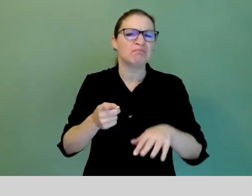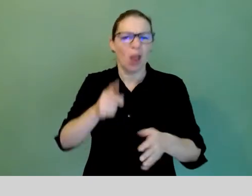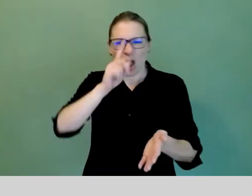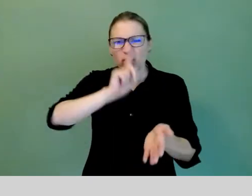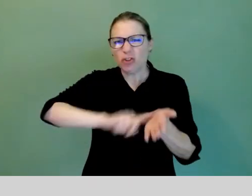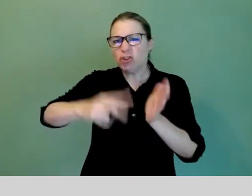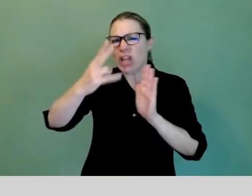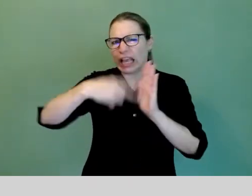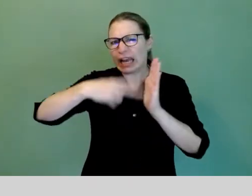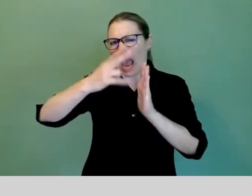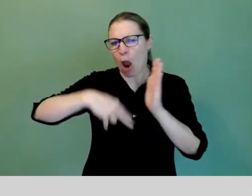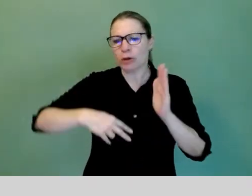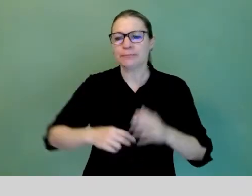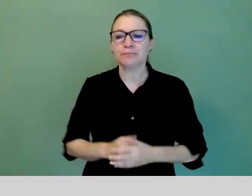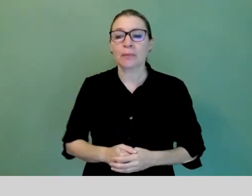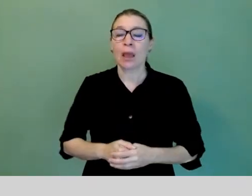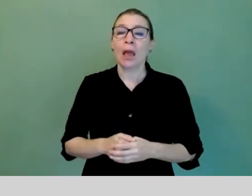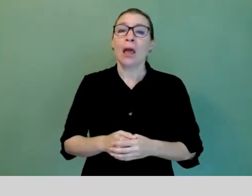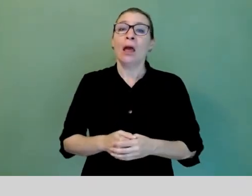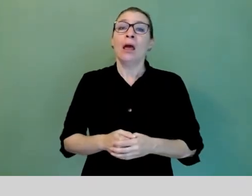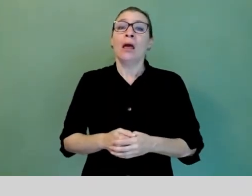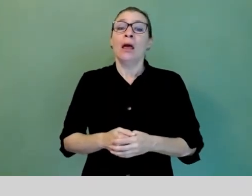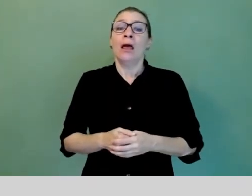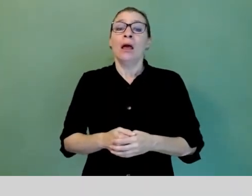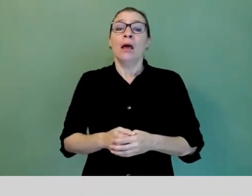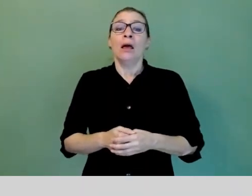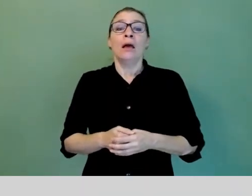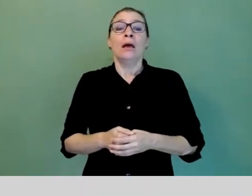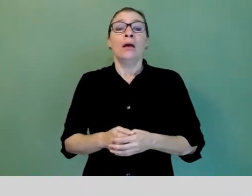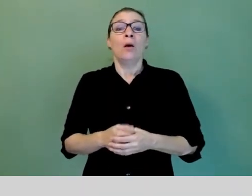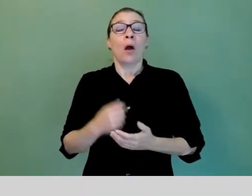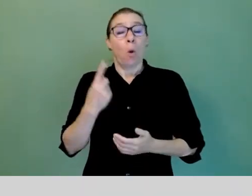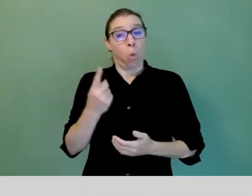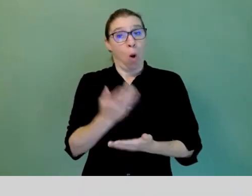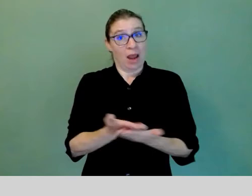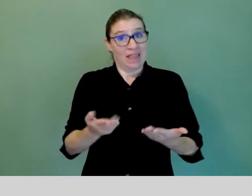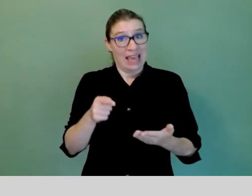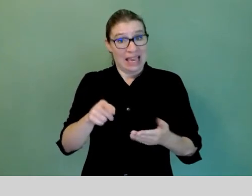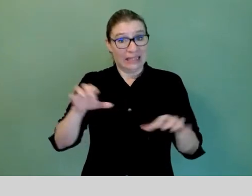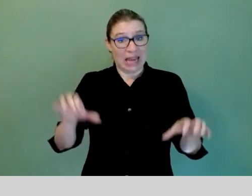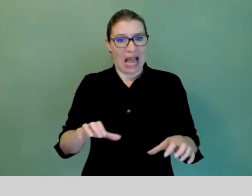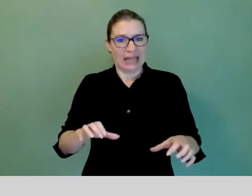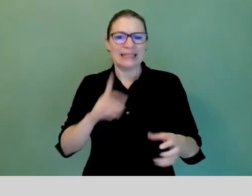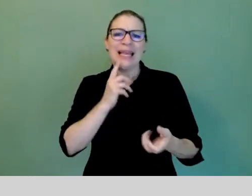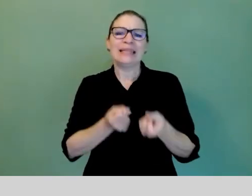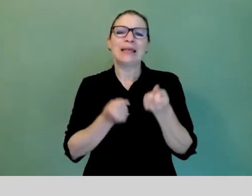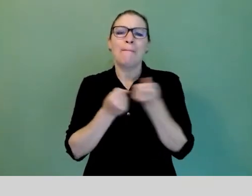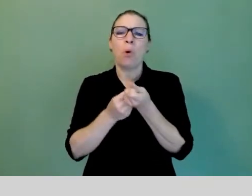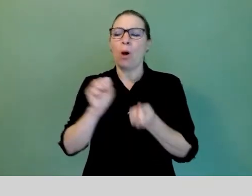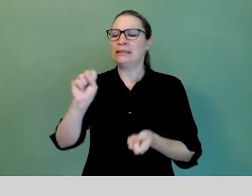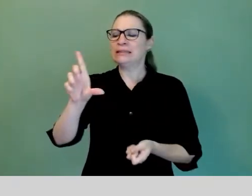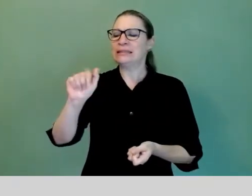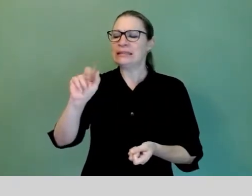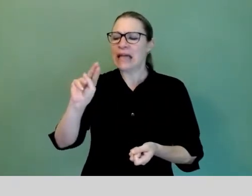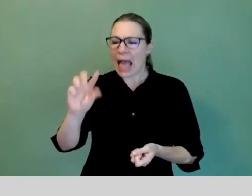It does a few things this code doesn't. For example, it supports slang and some words from different languages.